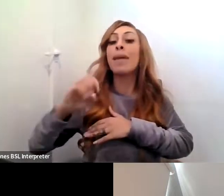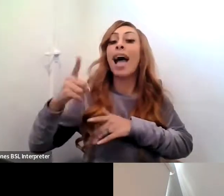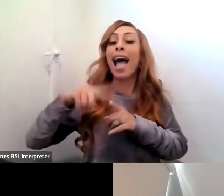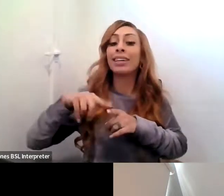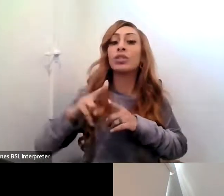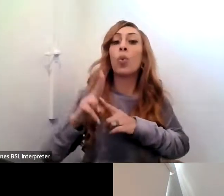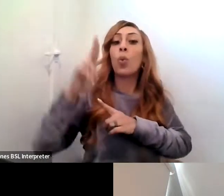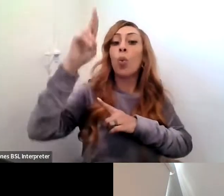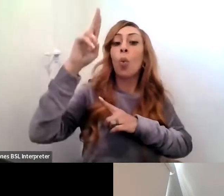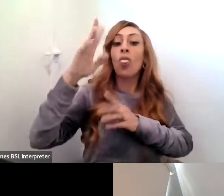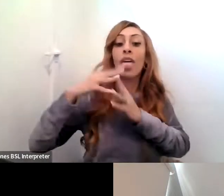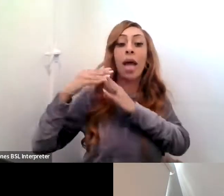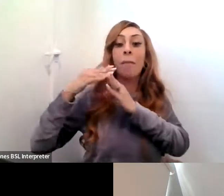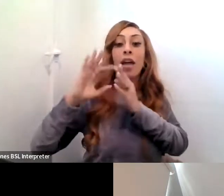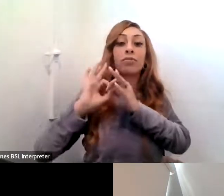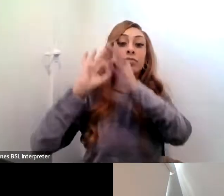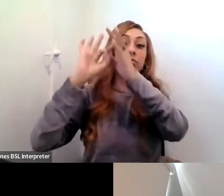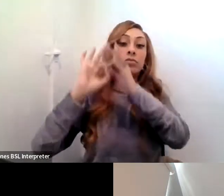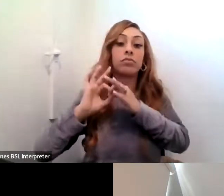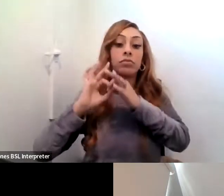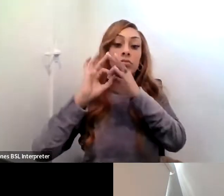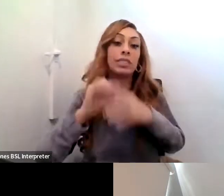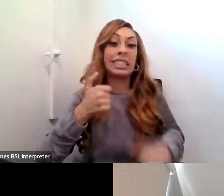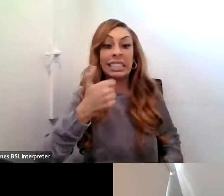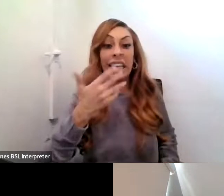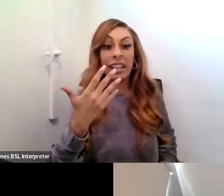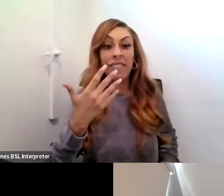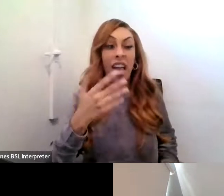We have ongoing relationships with about 65 organisations now,